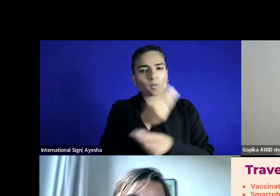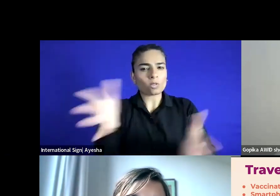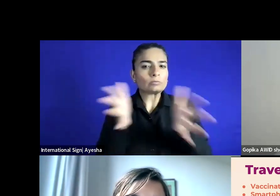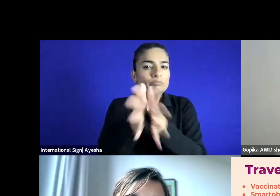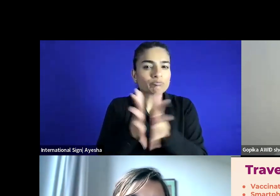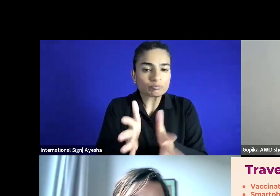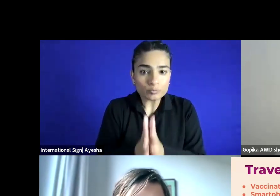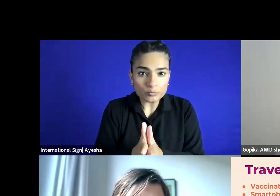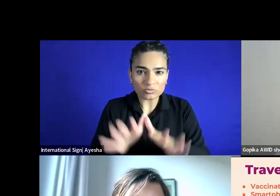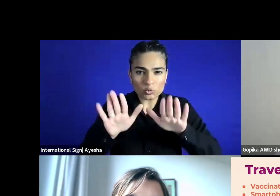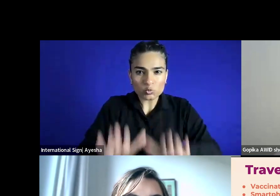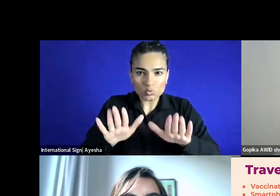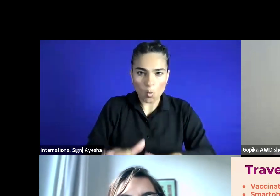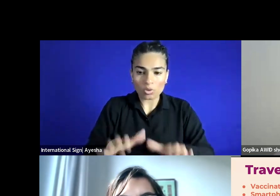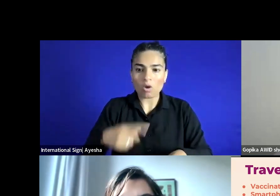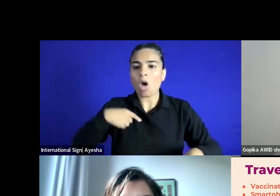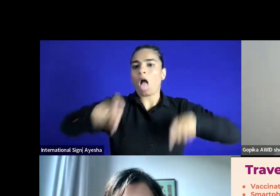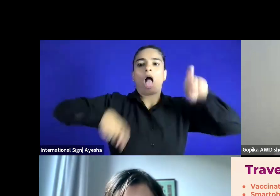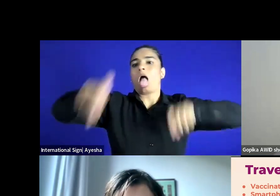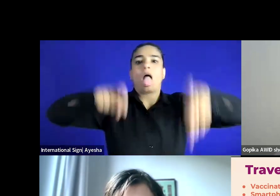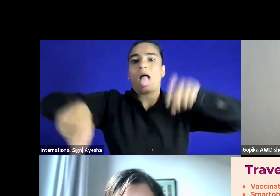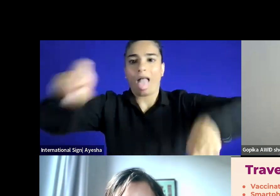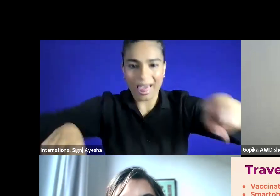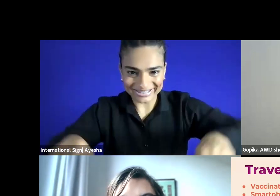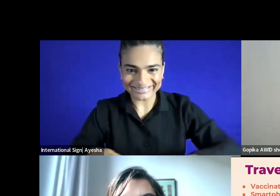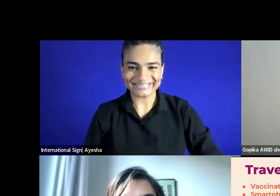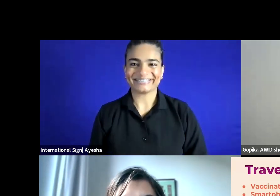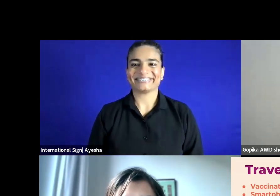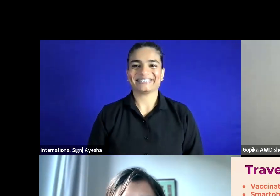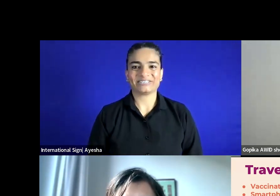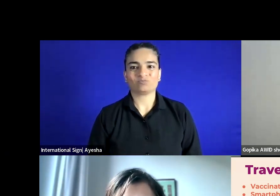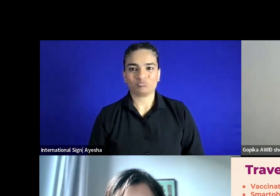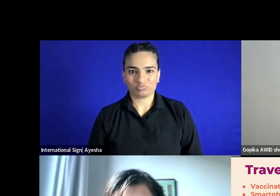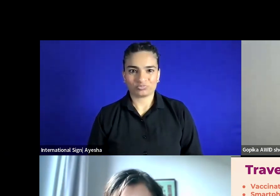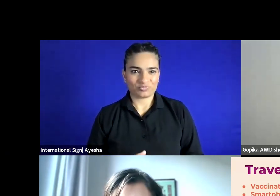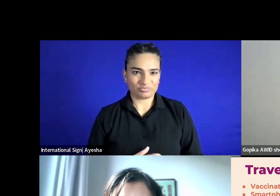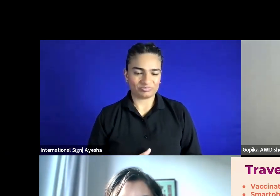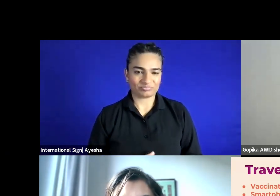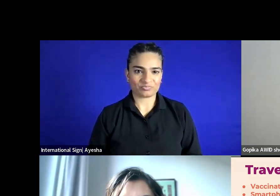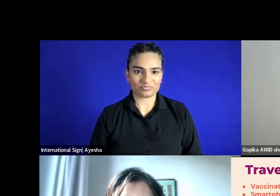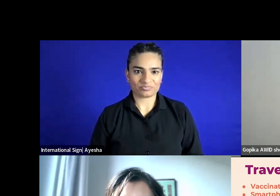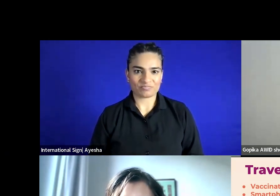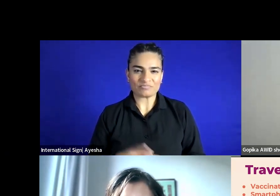We just think that it's going to be difficult. But we will try, vaccinations.